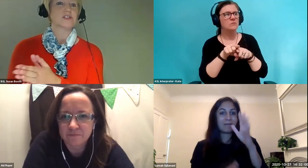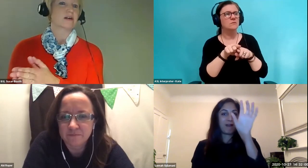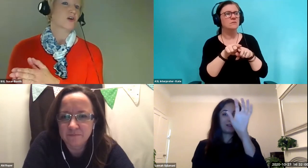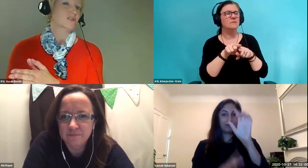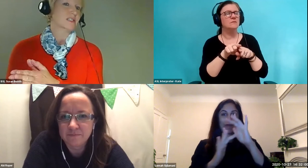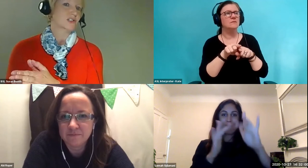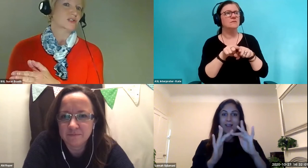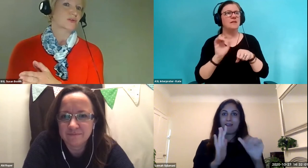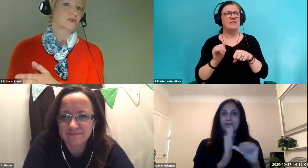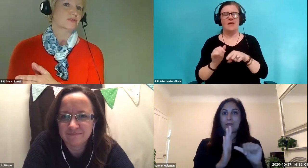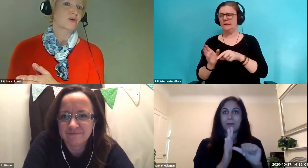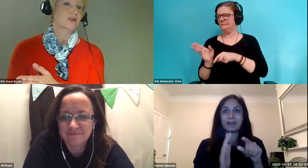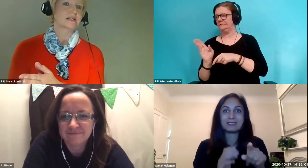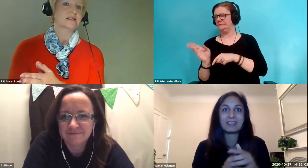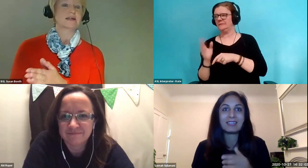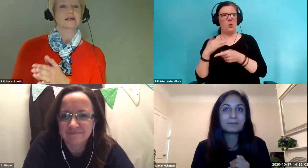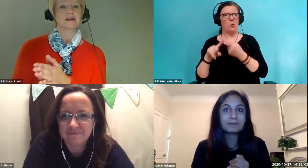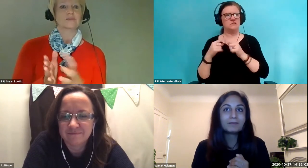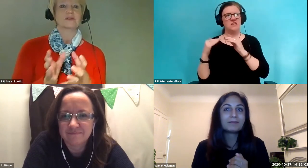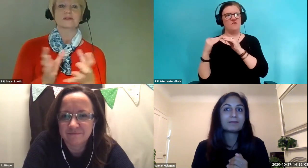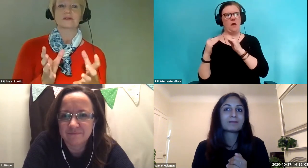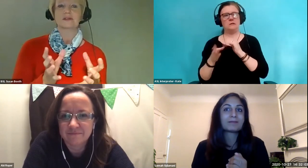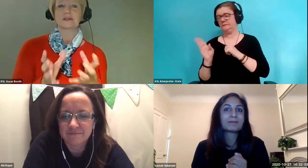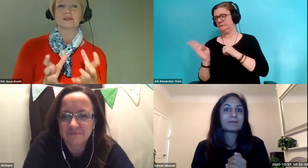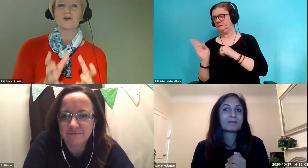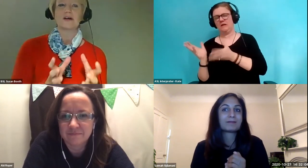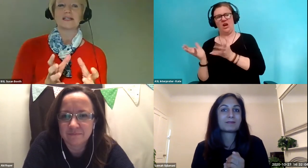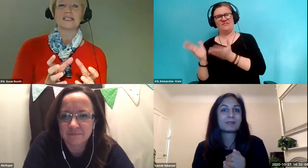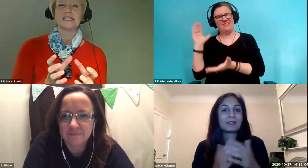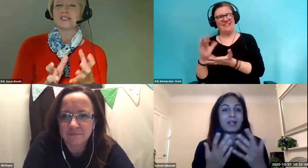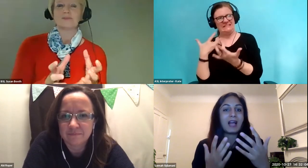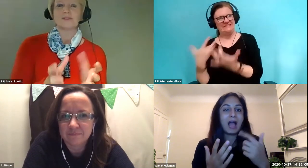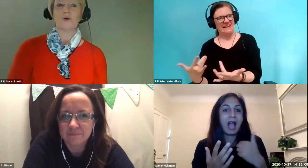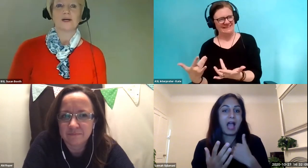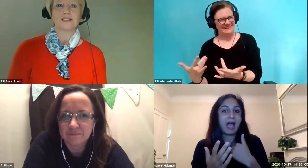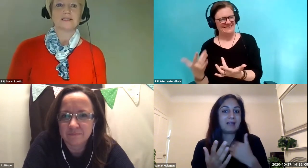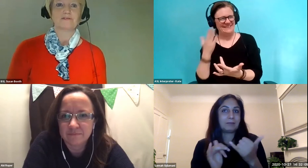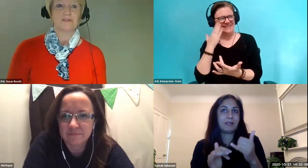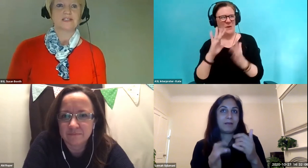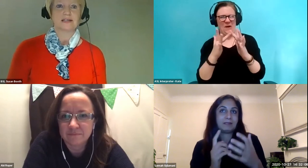side conversations with your deaf colleagues the the online system doesn't quite fit that